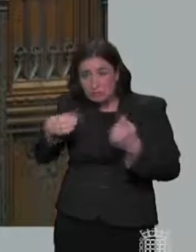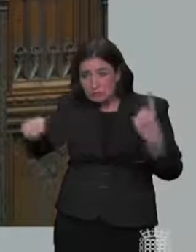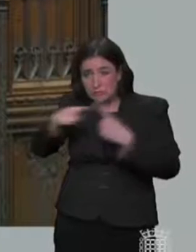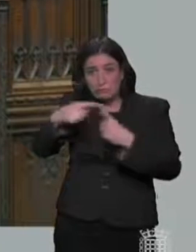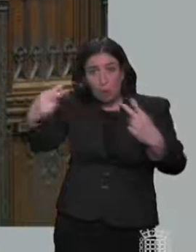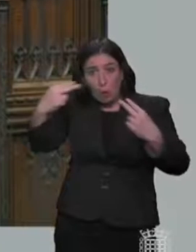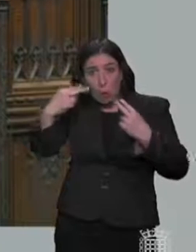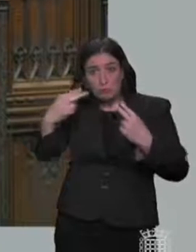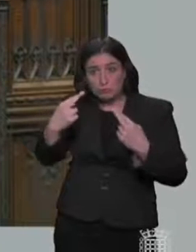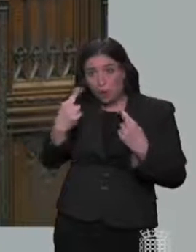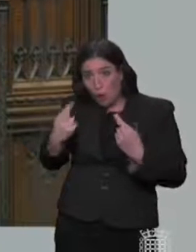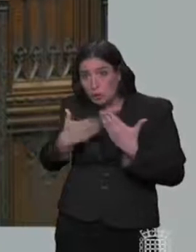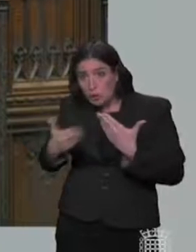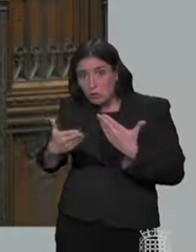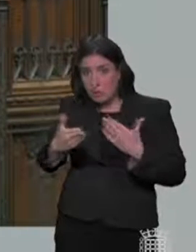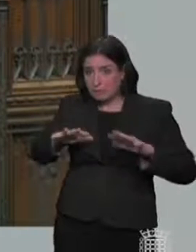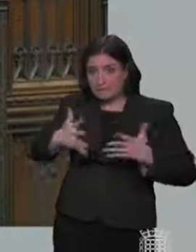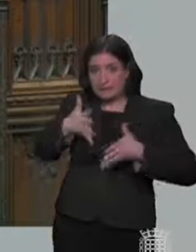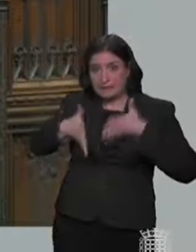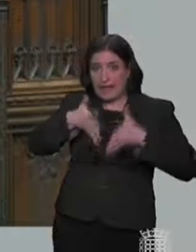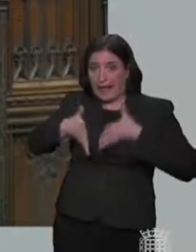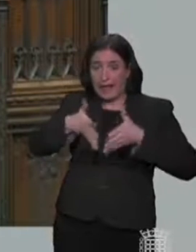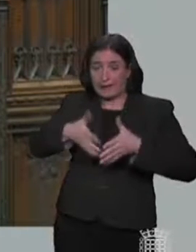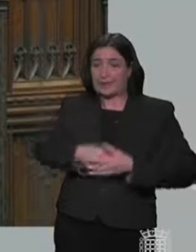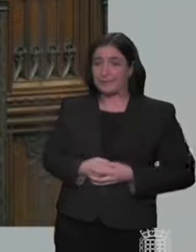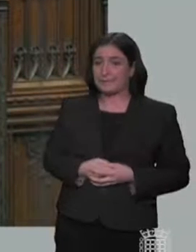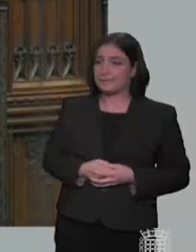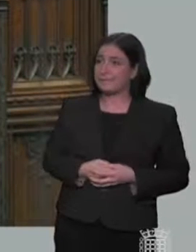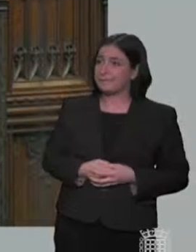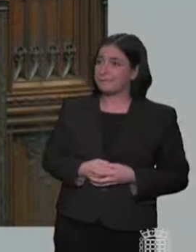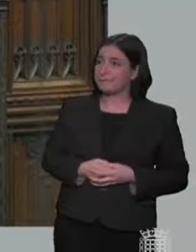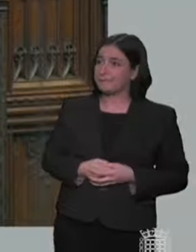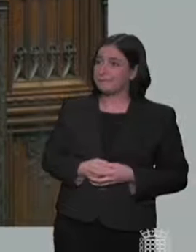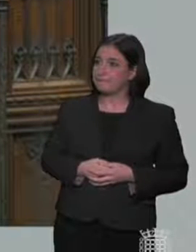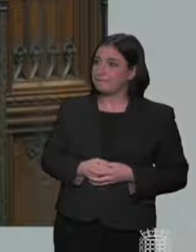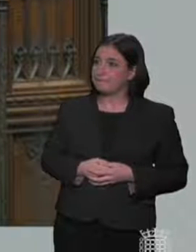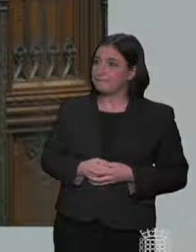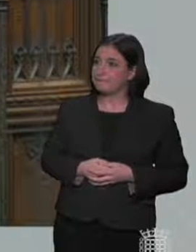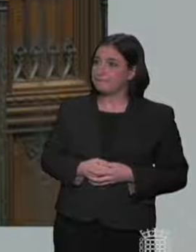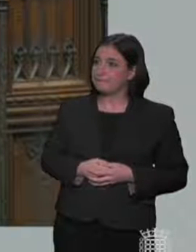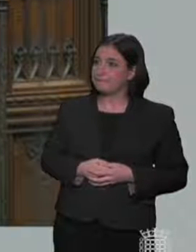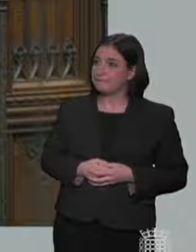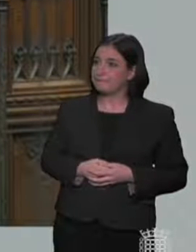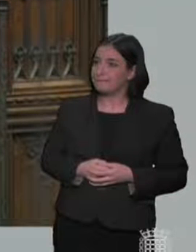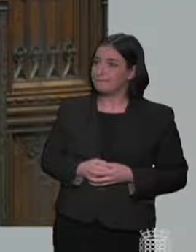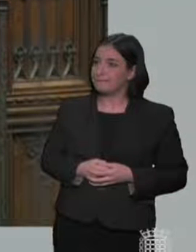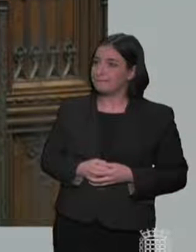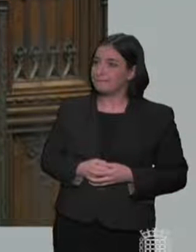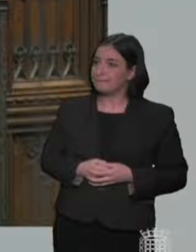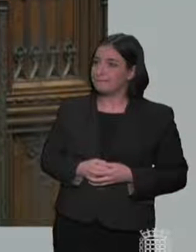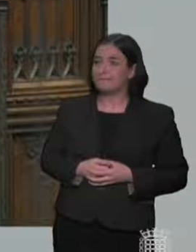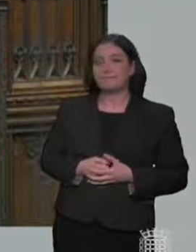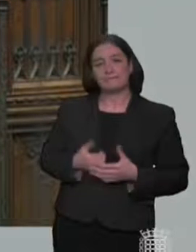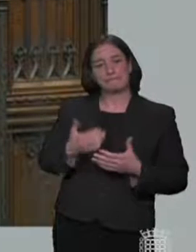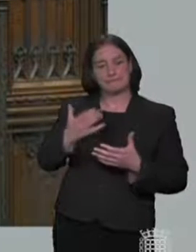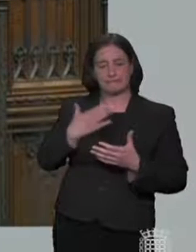that it is perfectly in order and fantastic again to underline the live signing on parliament tv